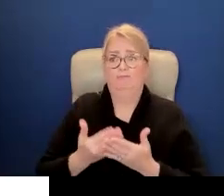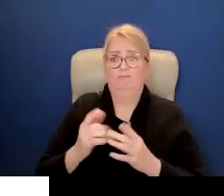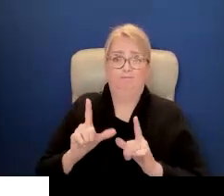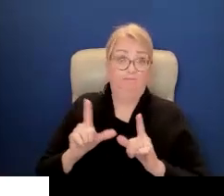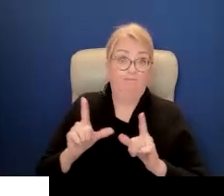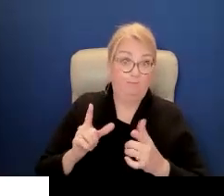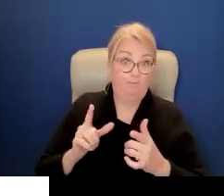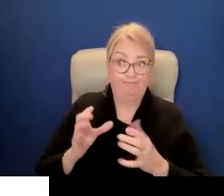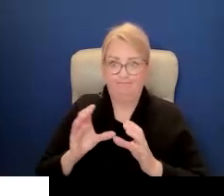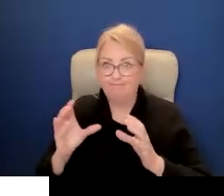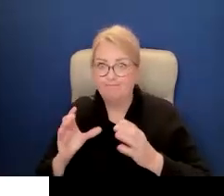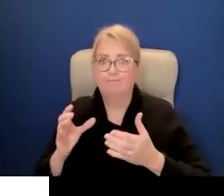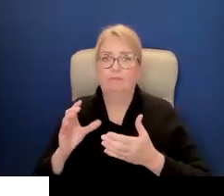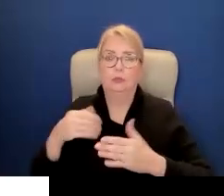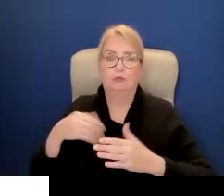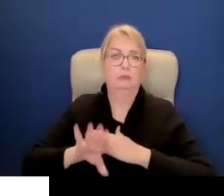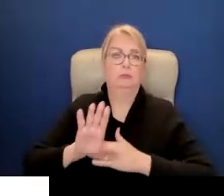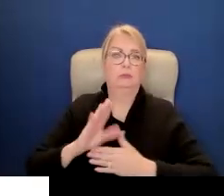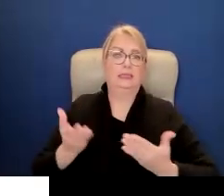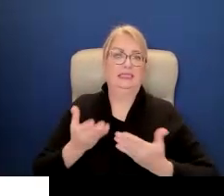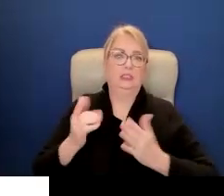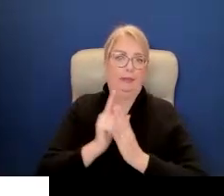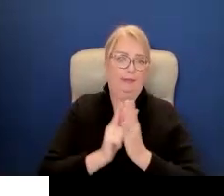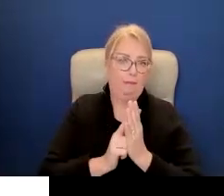There is about 4.7 million that is estimated